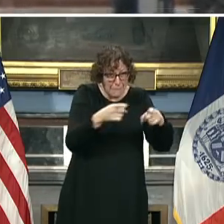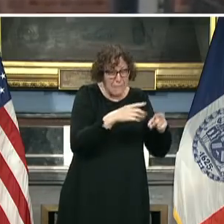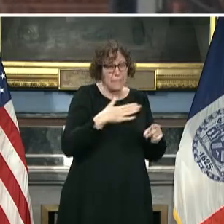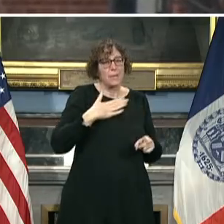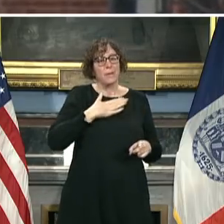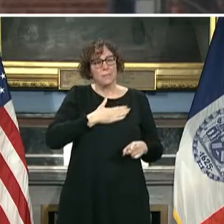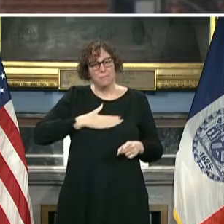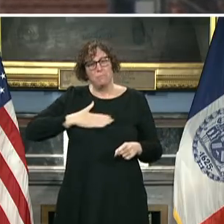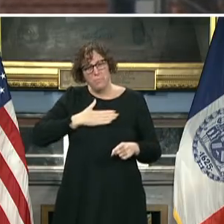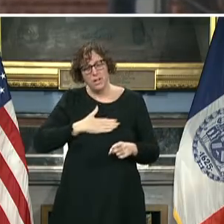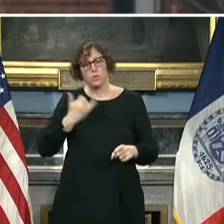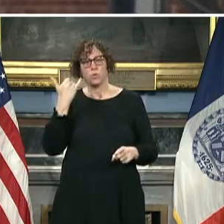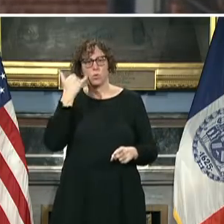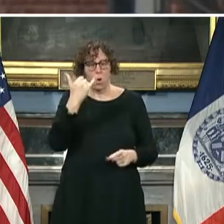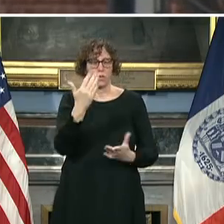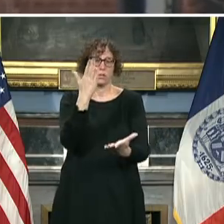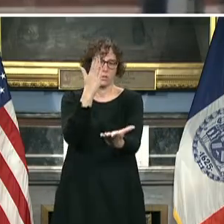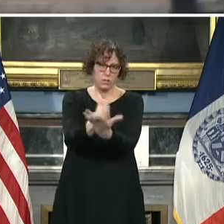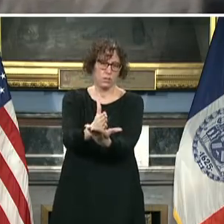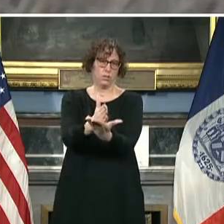OOF IVALWH LNG U NETK ANA ND ALL